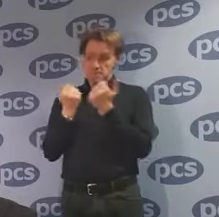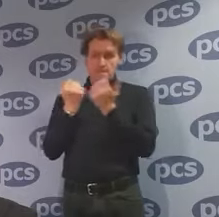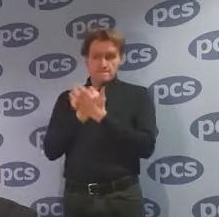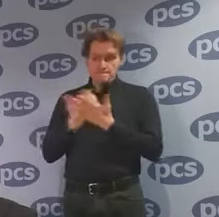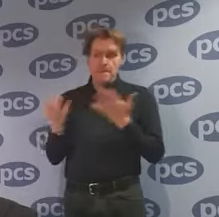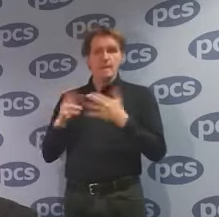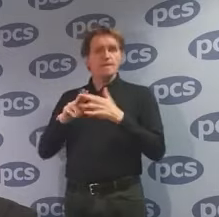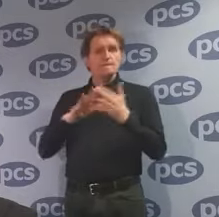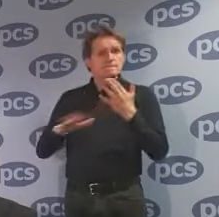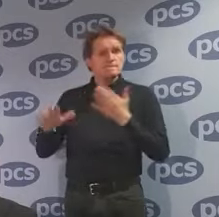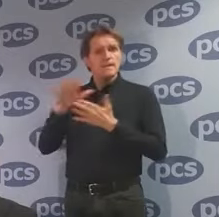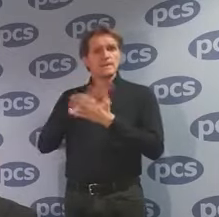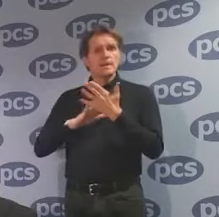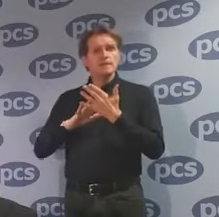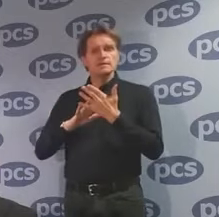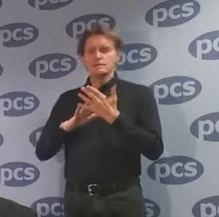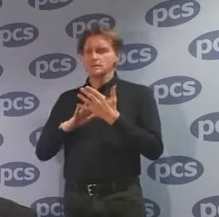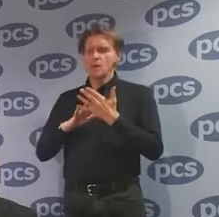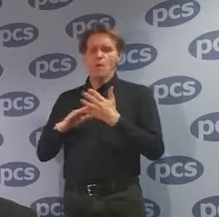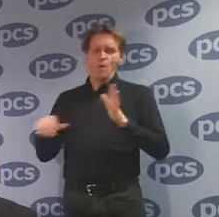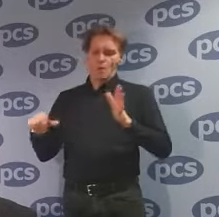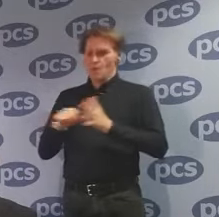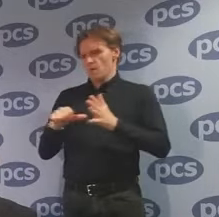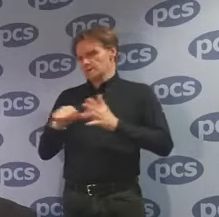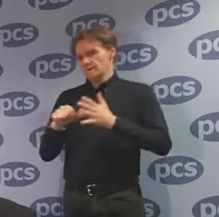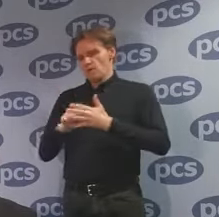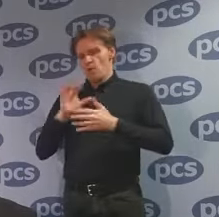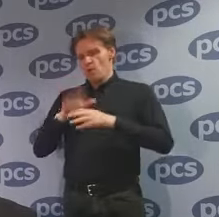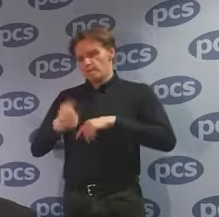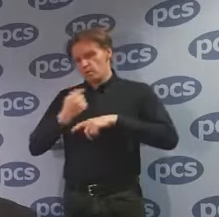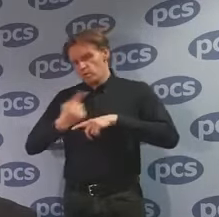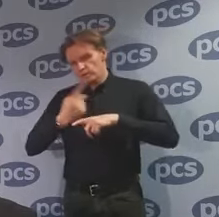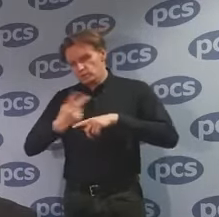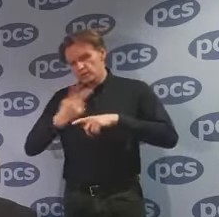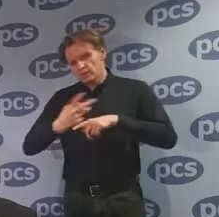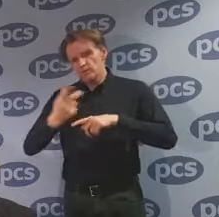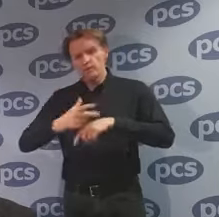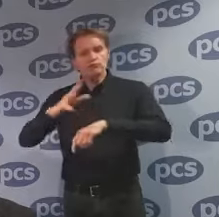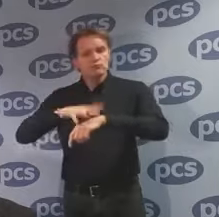over the next few weeks what is PCS's position on Universal Credit and